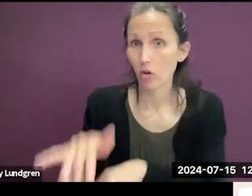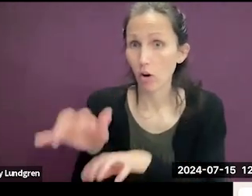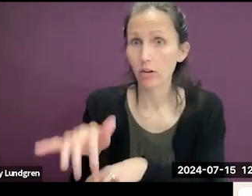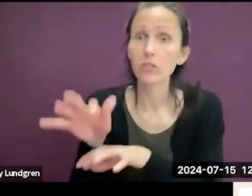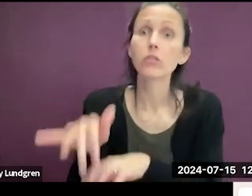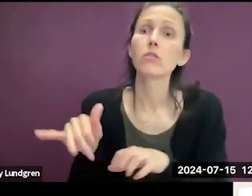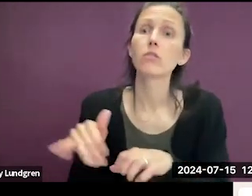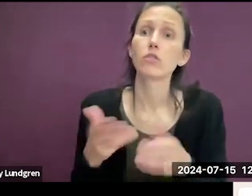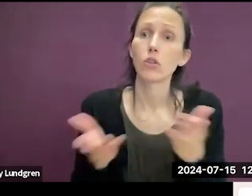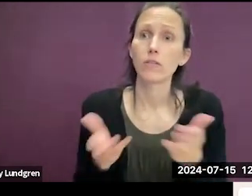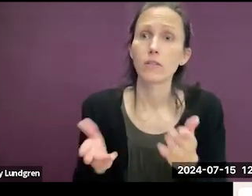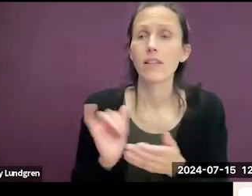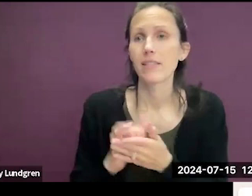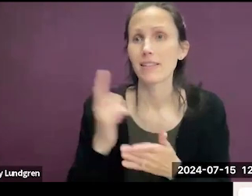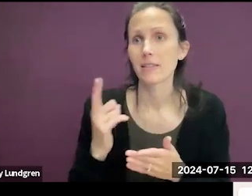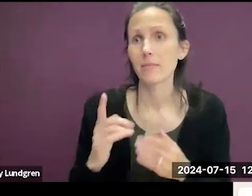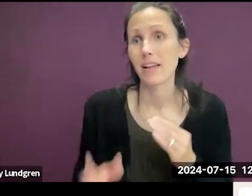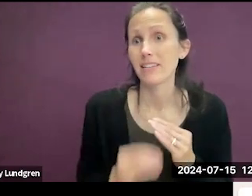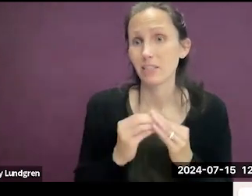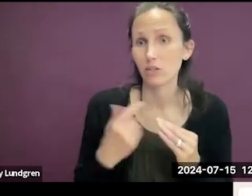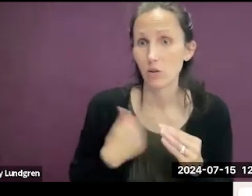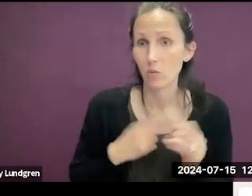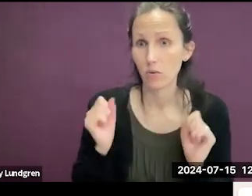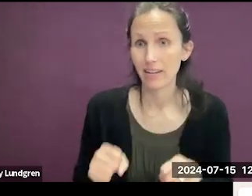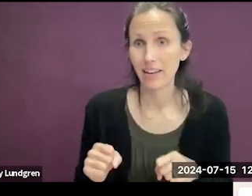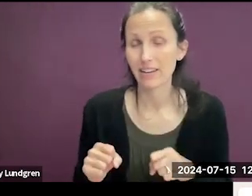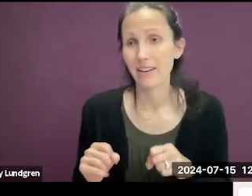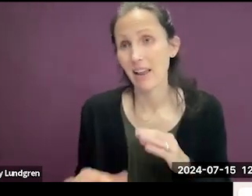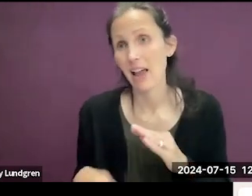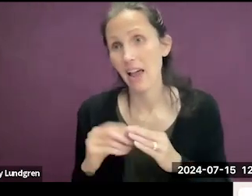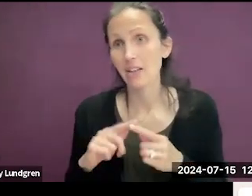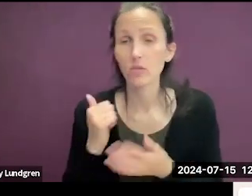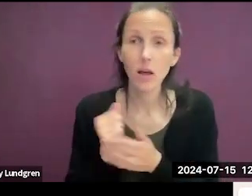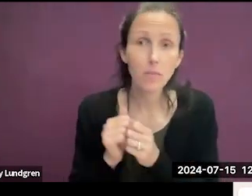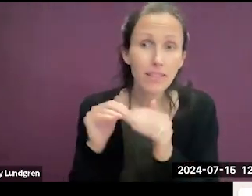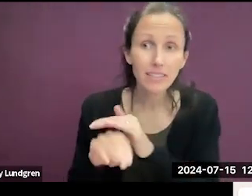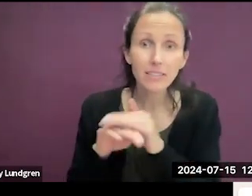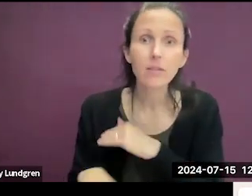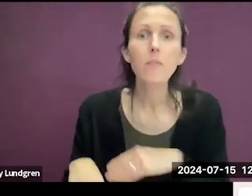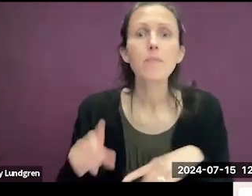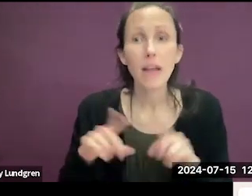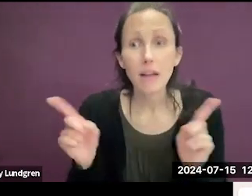So that is something additional that we can add on to help with accessibility. However, you are correct,